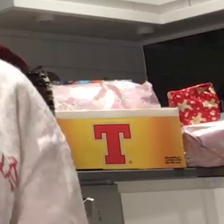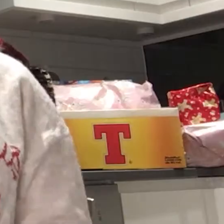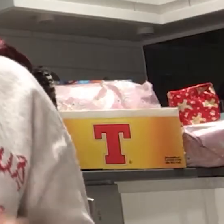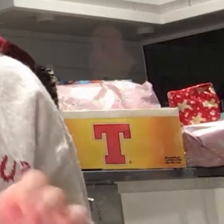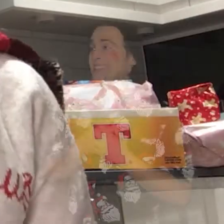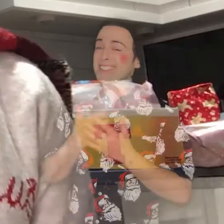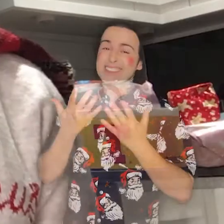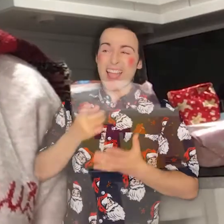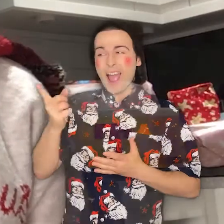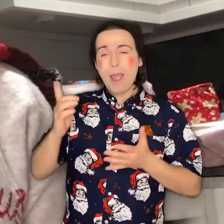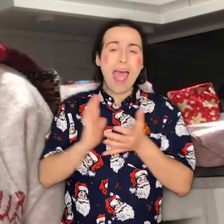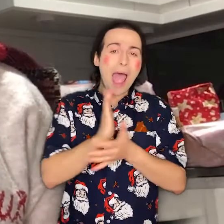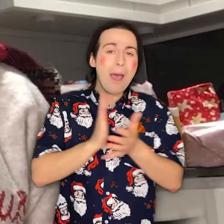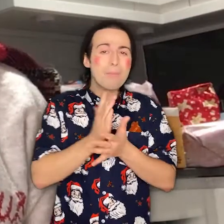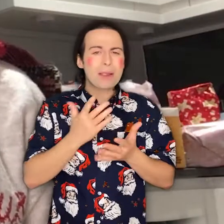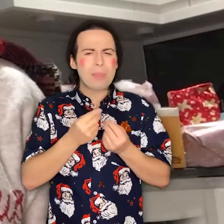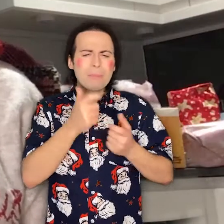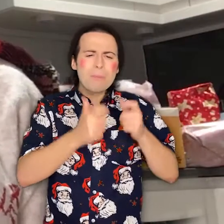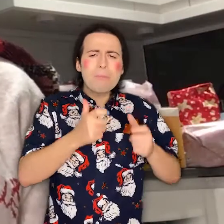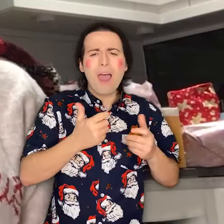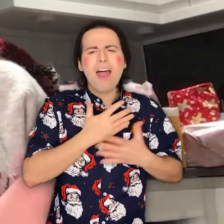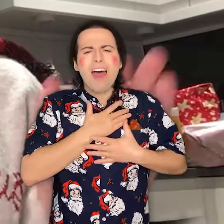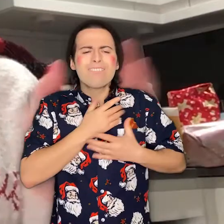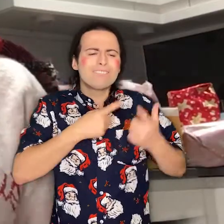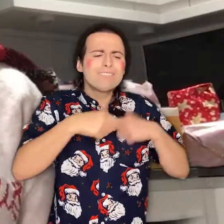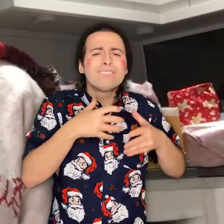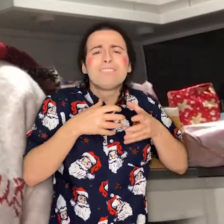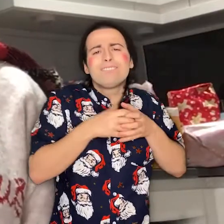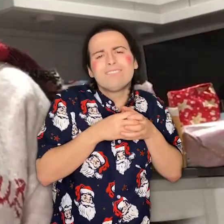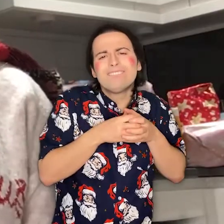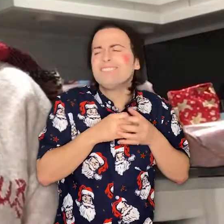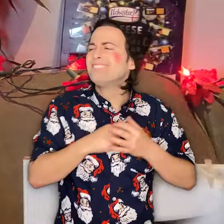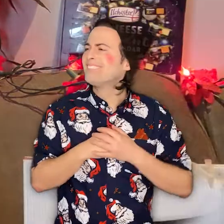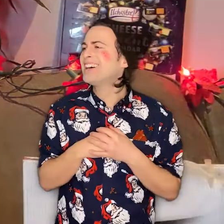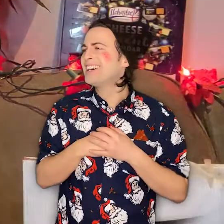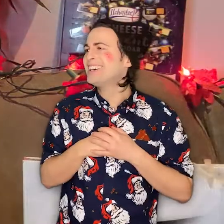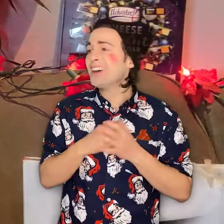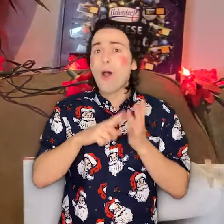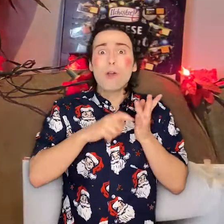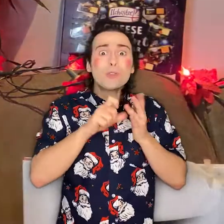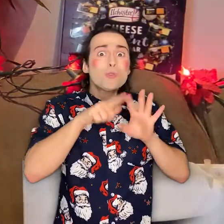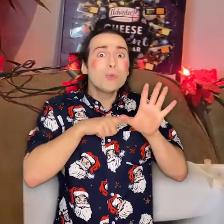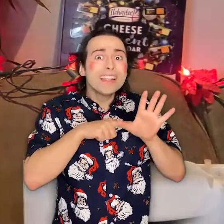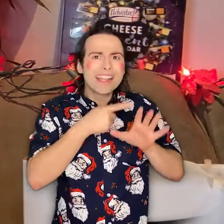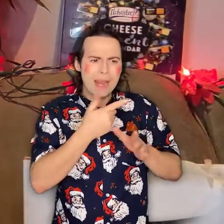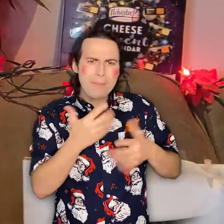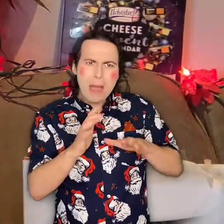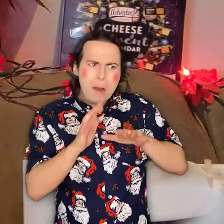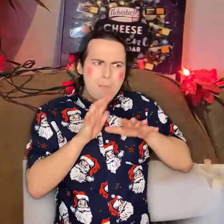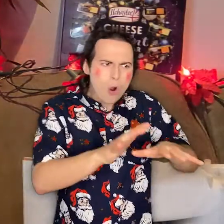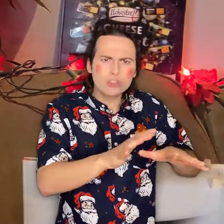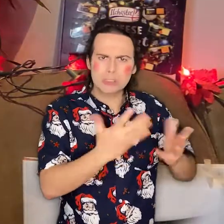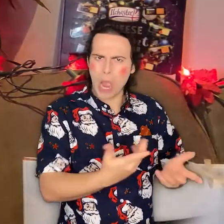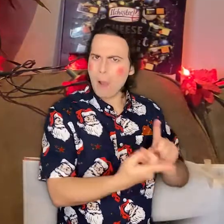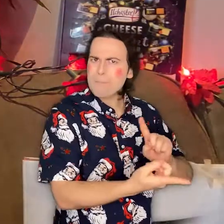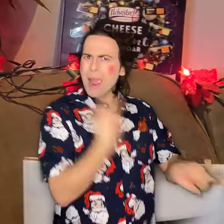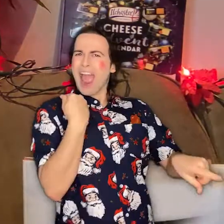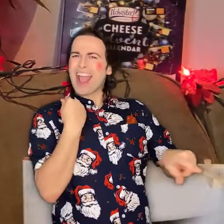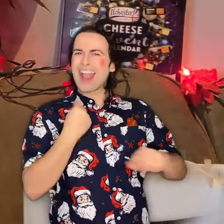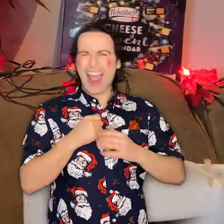Senga - I've found my happy place with the people that I love Carina - And Judy got what she deserved for giving Helen a wee shove